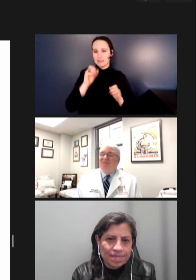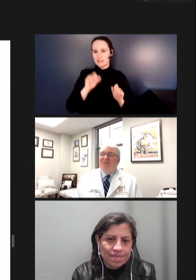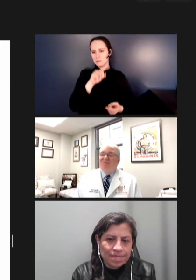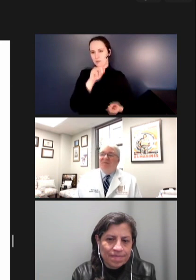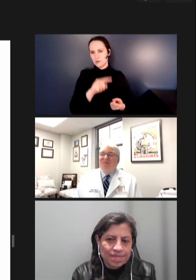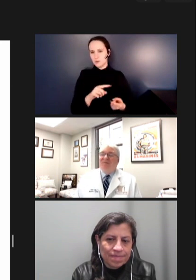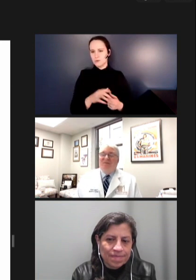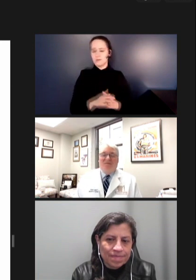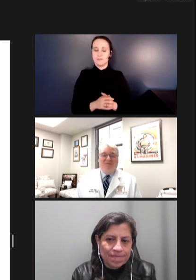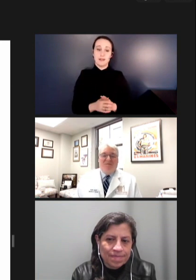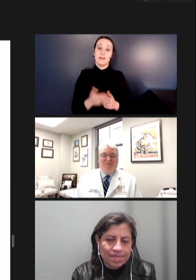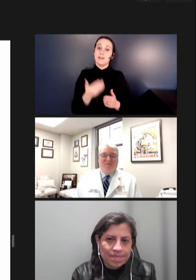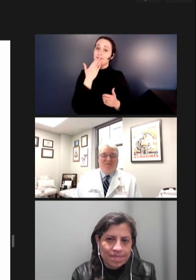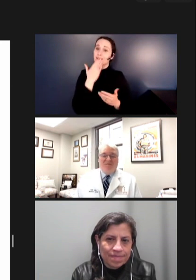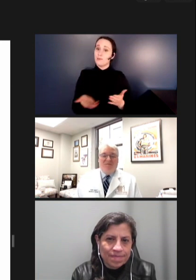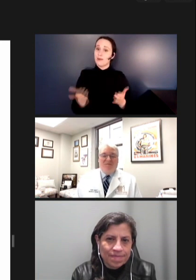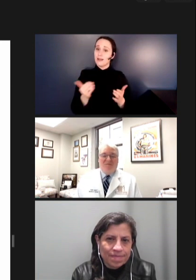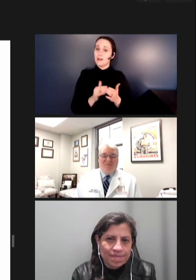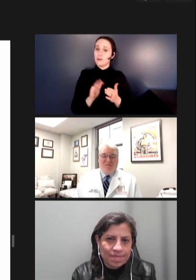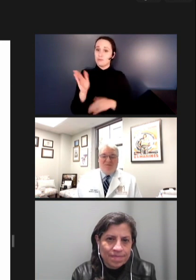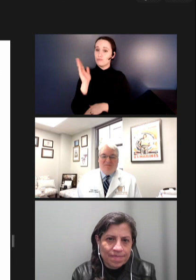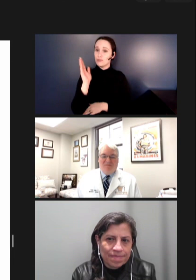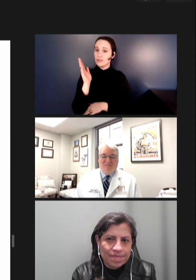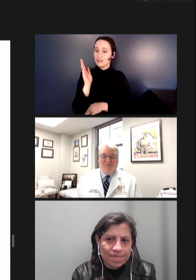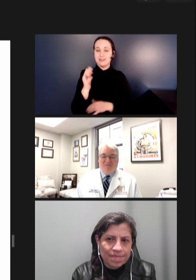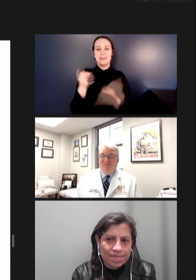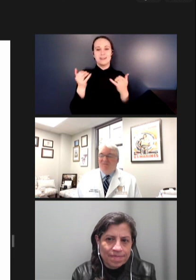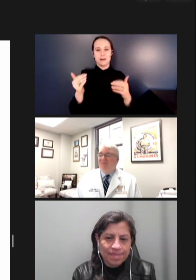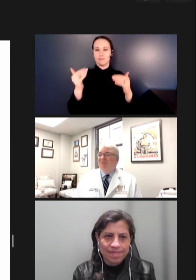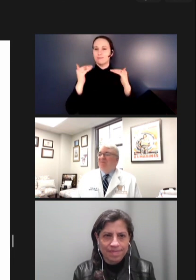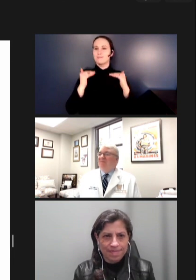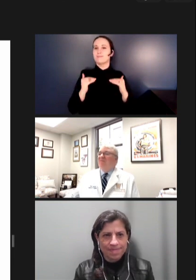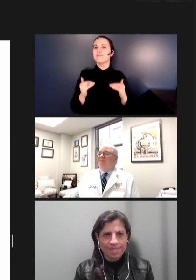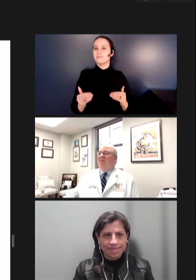thank you again for your presentations and we will move to our next panel.